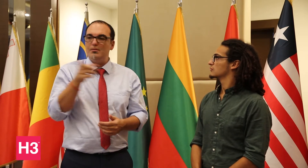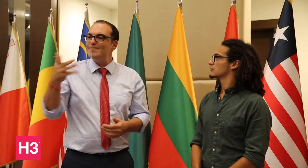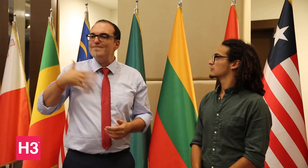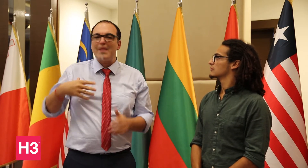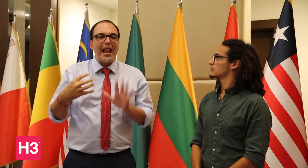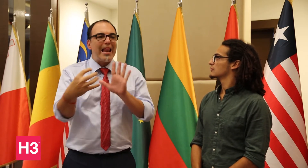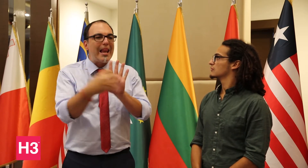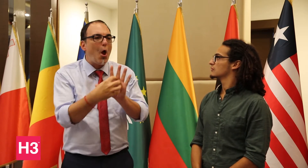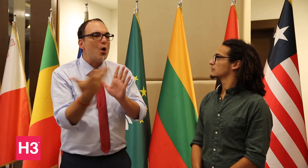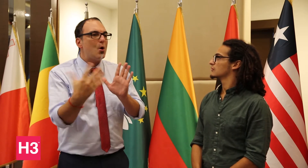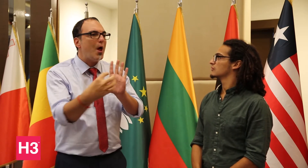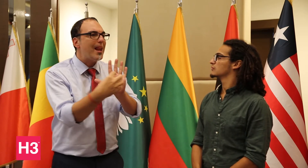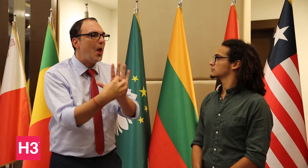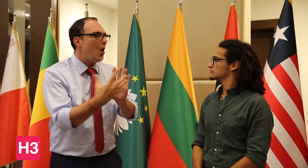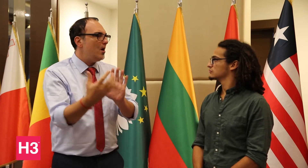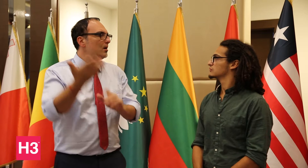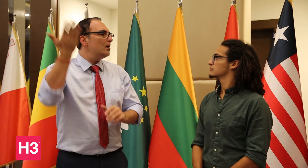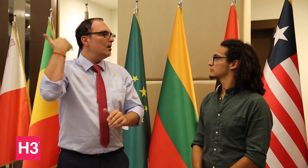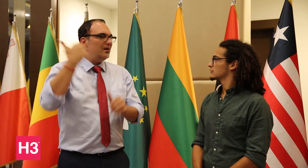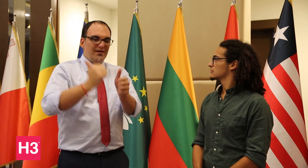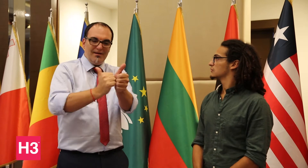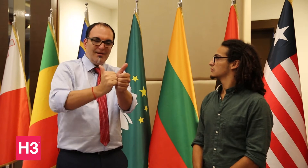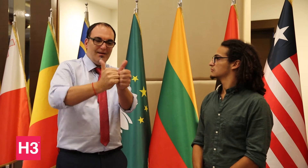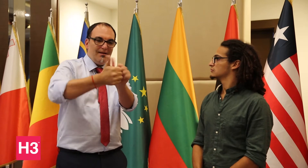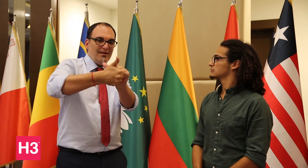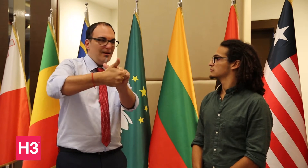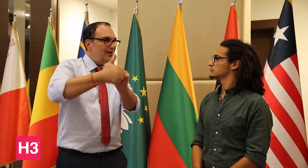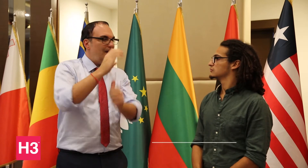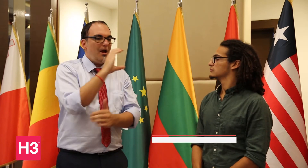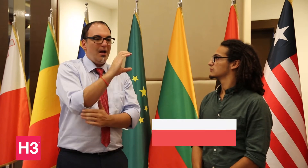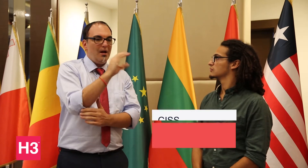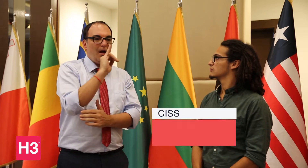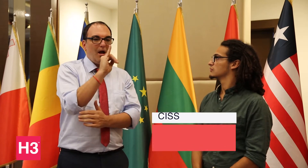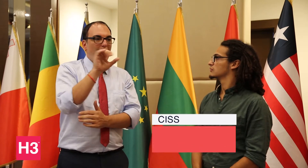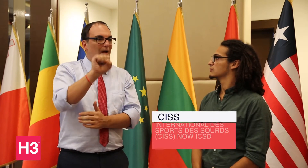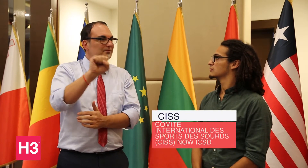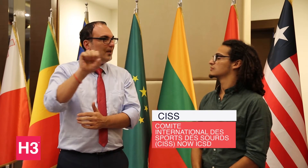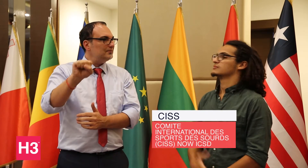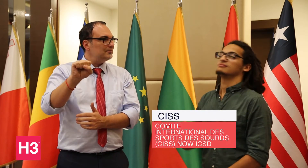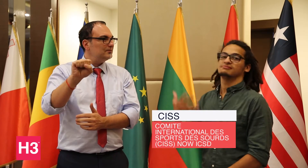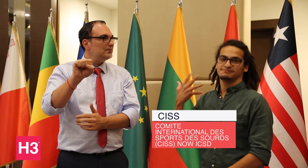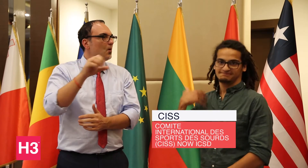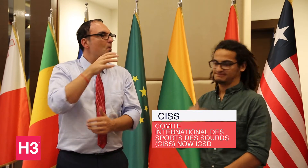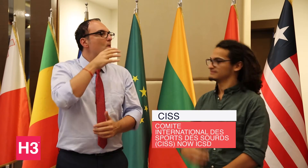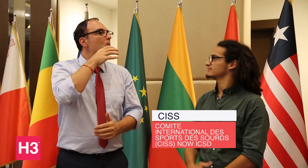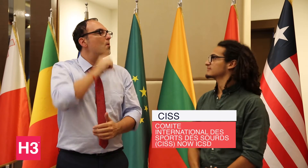International des Sports des Sourds], and Deaflympics was World Games for the Deaf.